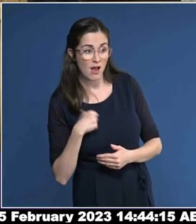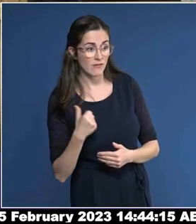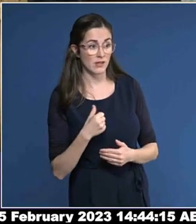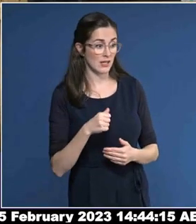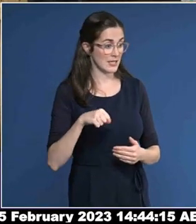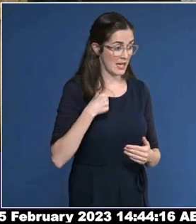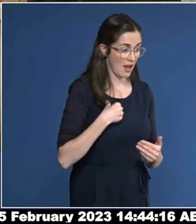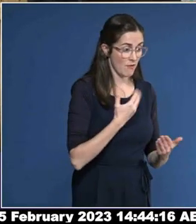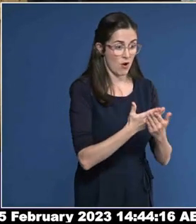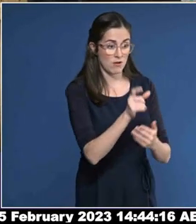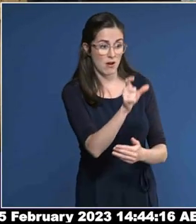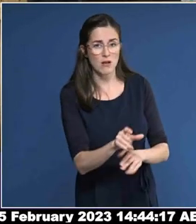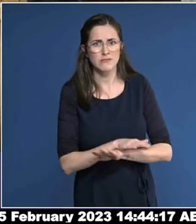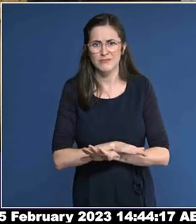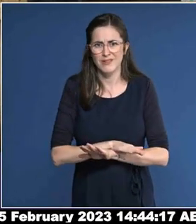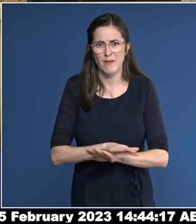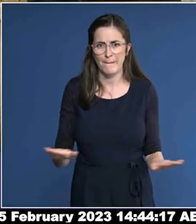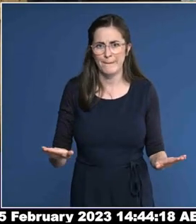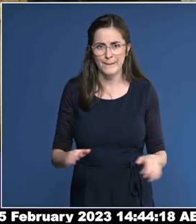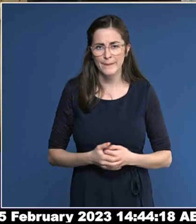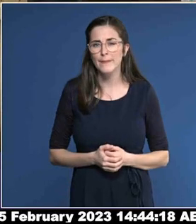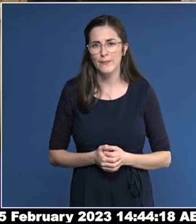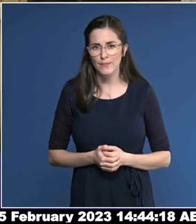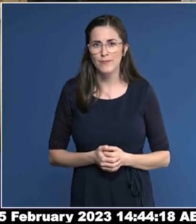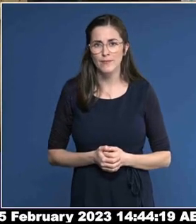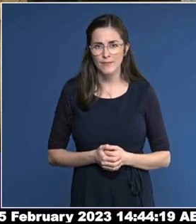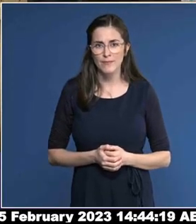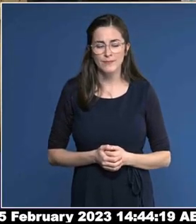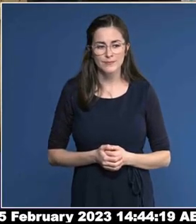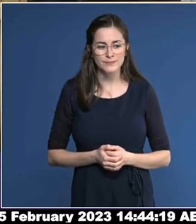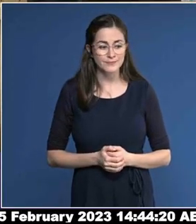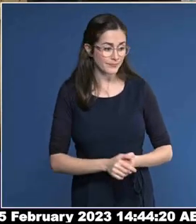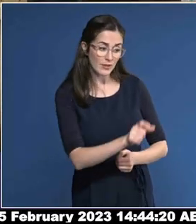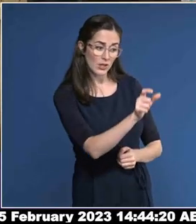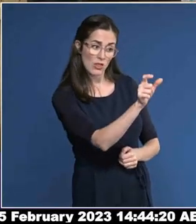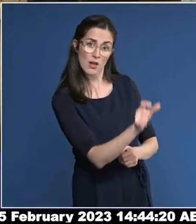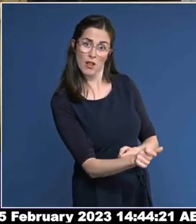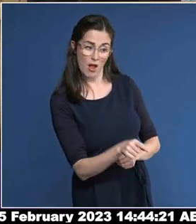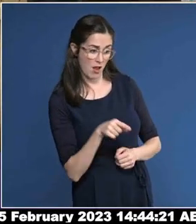When we are talking about a person whose being supported - and it's often termed as occupational violence.